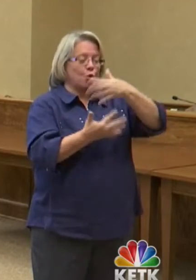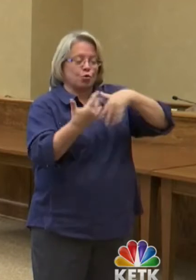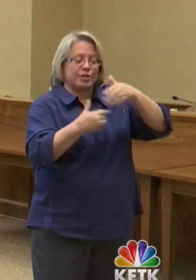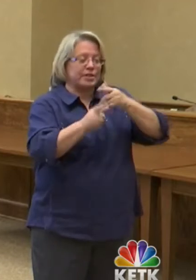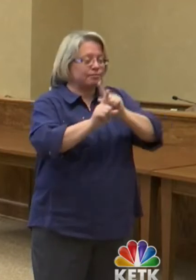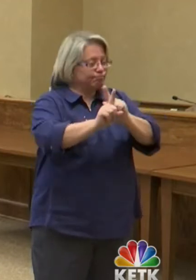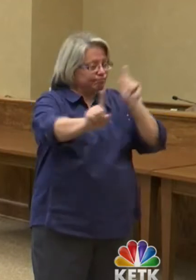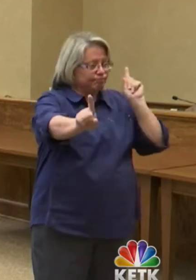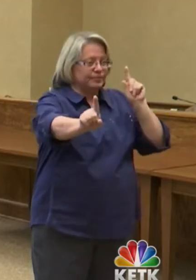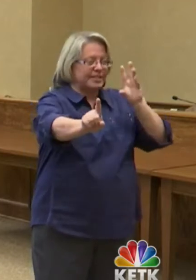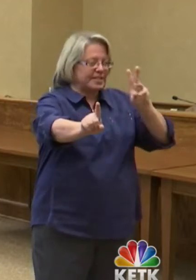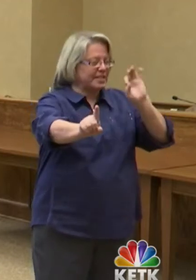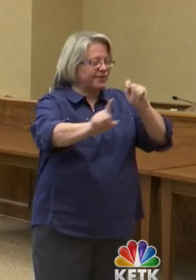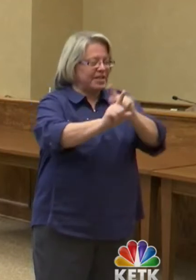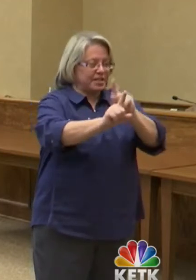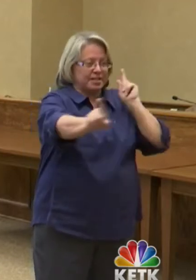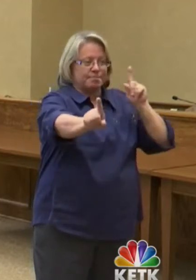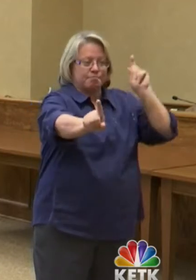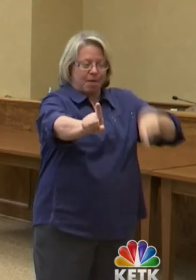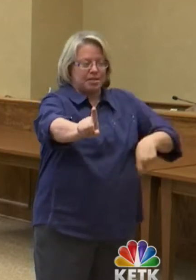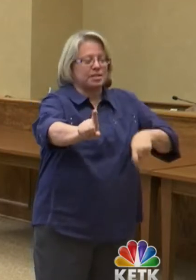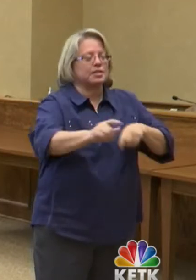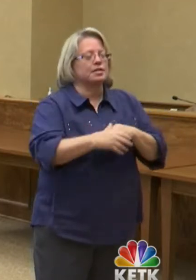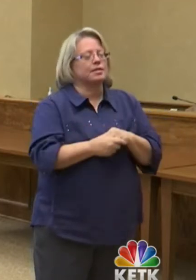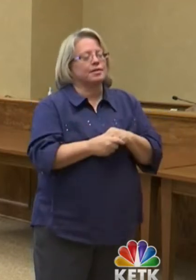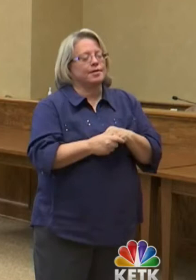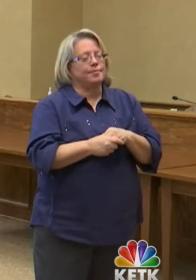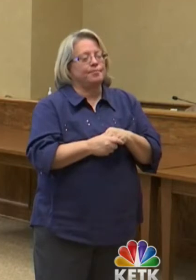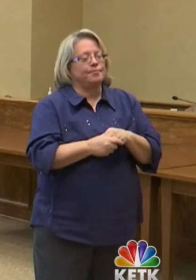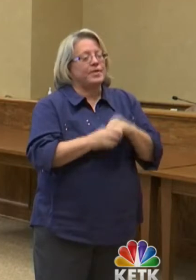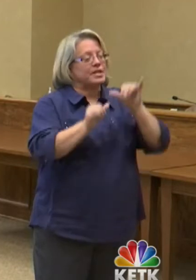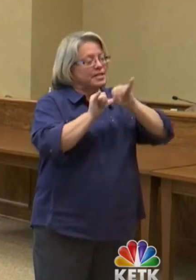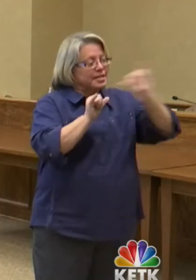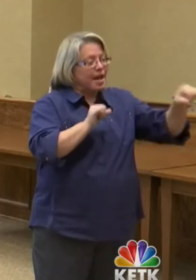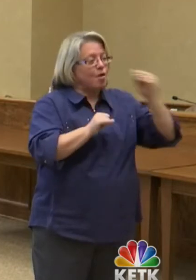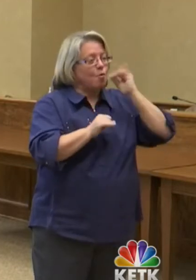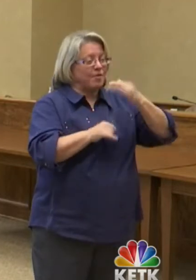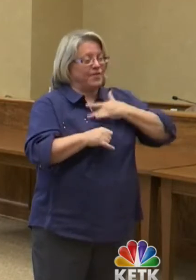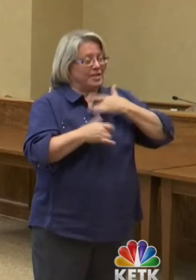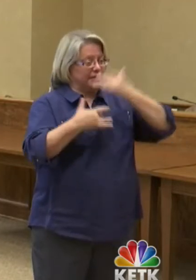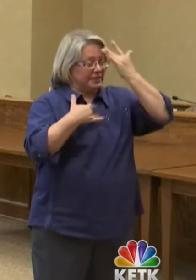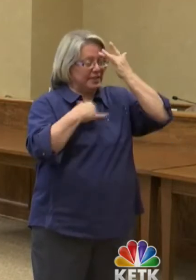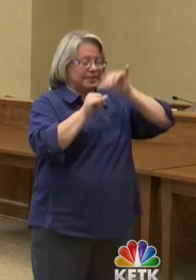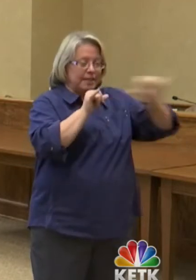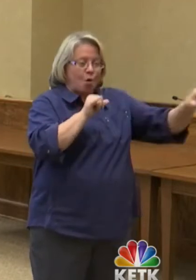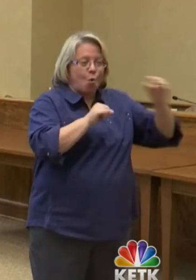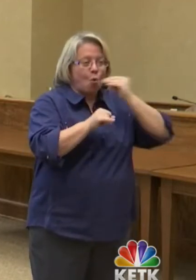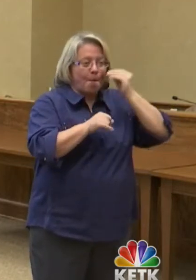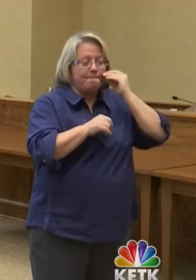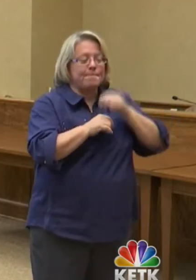OLDER HAD CARDIOVASCULAR DISEASE THESE FINDINGS UNDERSCORE THE IMPORTANCE OF THE PROVIDED HEALTH MEASURES WE HAVE DISCUSSED MANY TIMES OVER THE LAST MONTH. WHICH INCLUDE SOCIAL